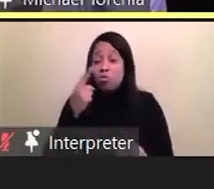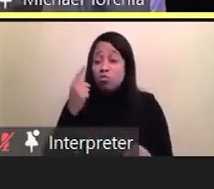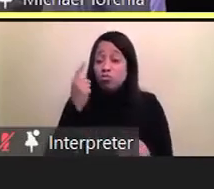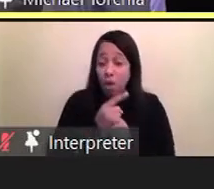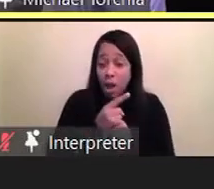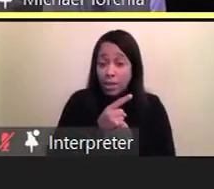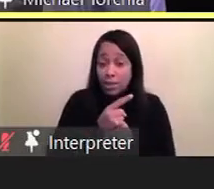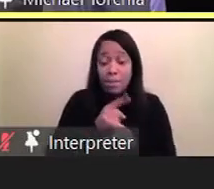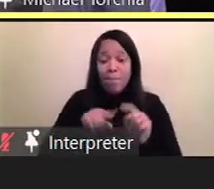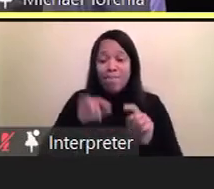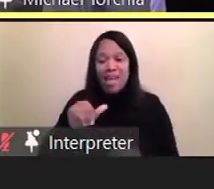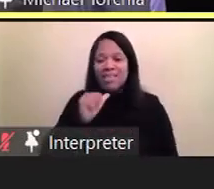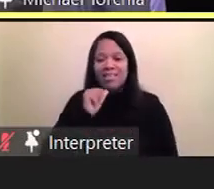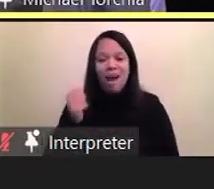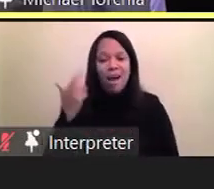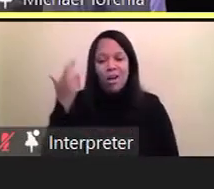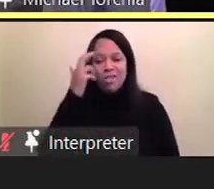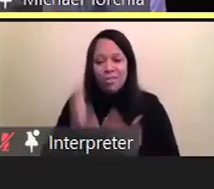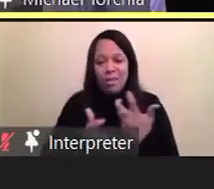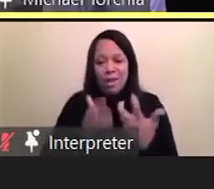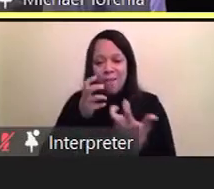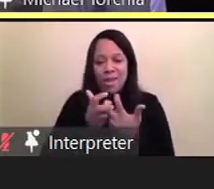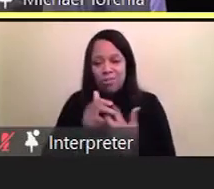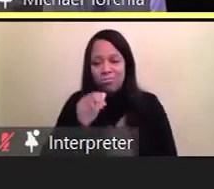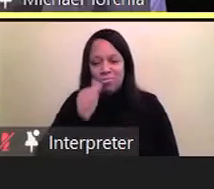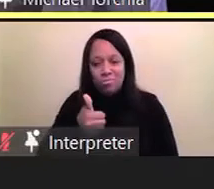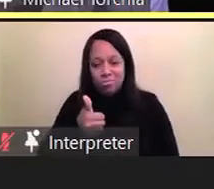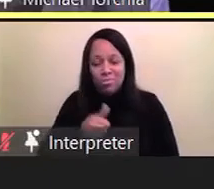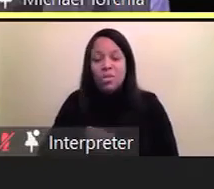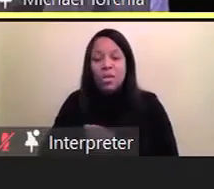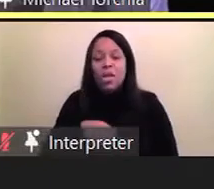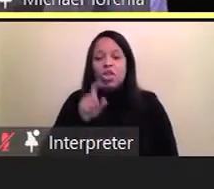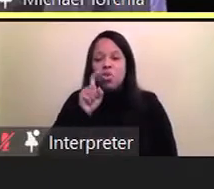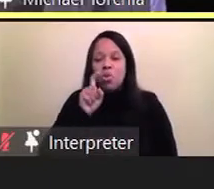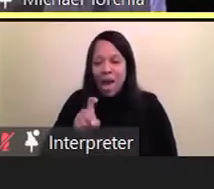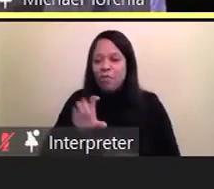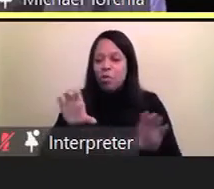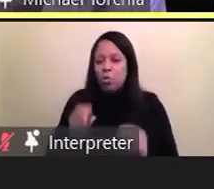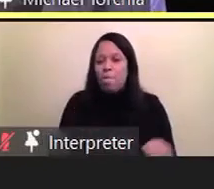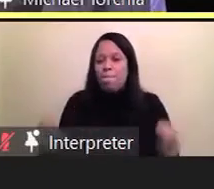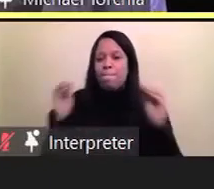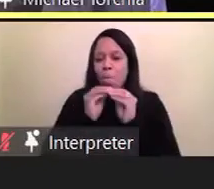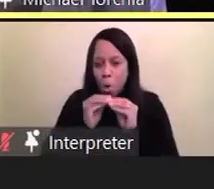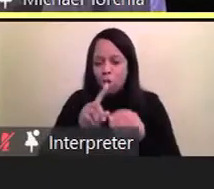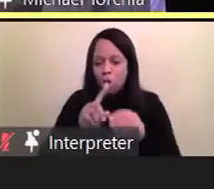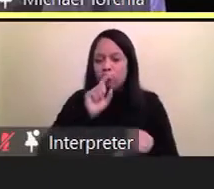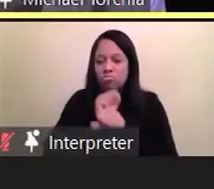a reasonable accommodation. But you must do more than that. You must engage in the interactive process.